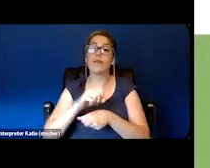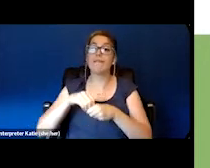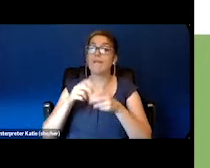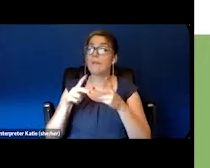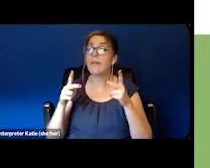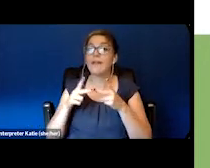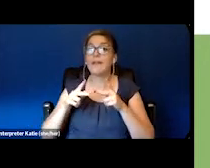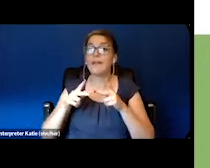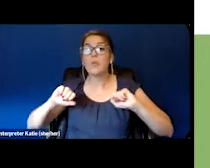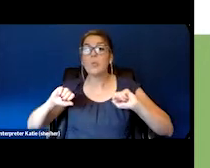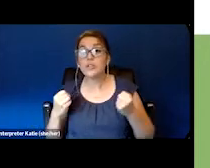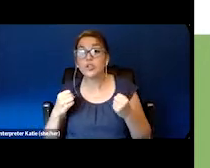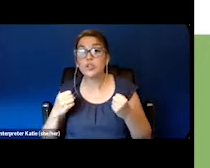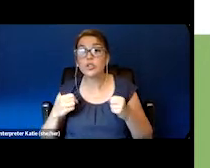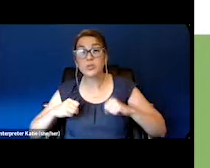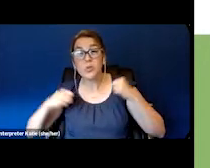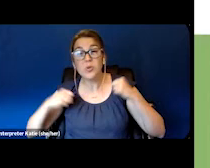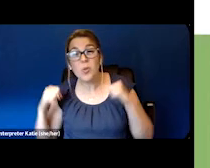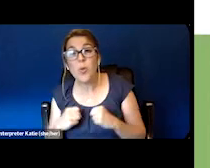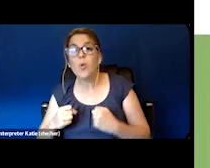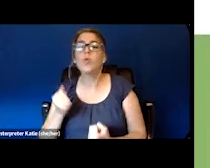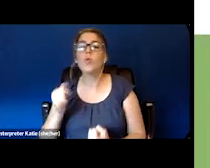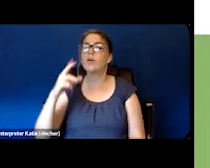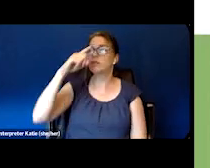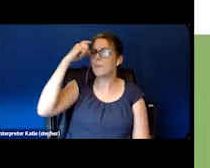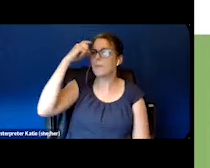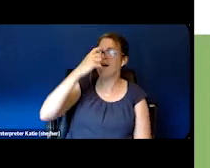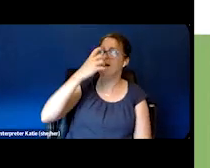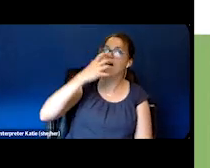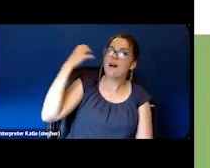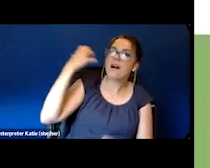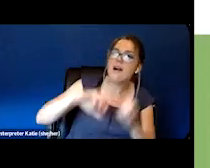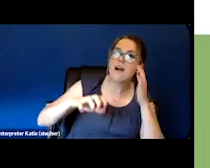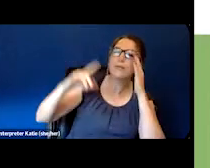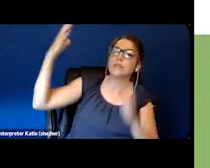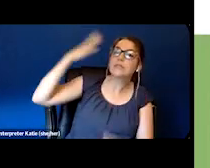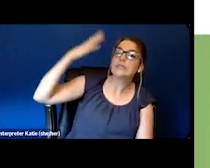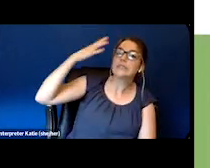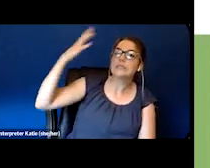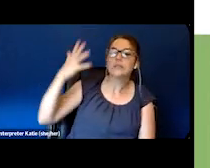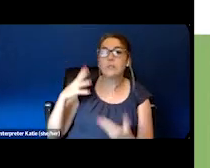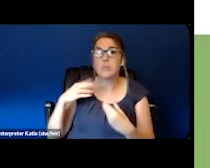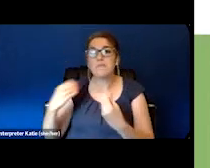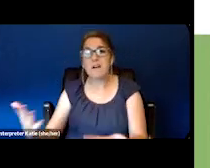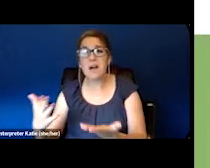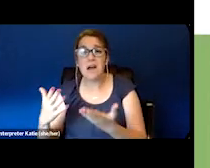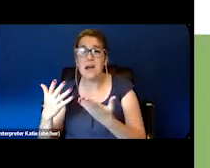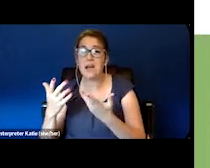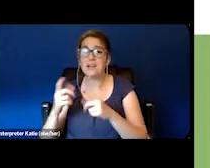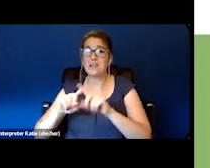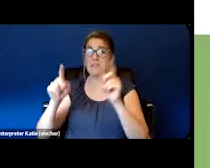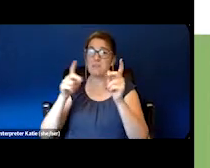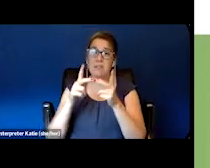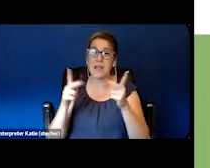where there's sun or shade and providing an option for standing or sitting. So just being aware of that environment